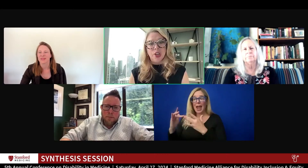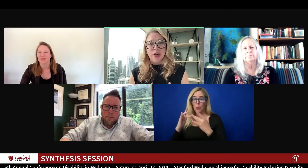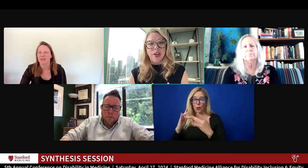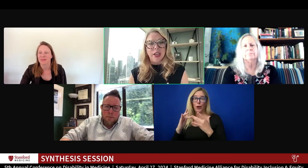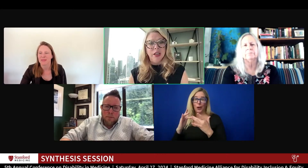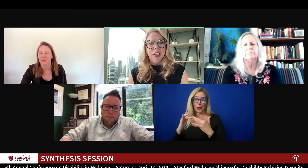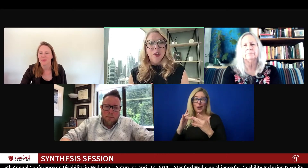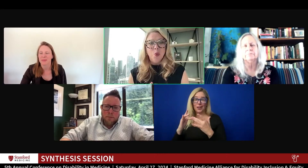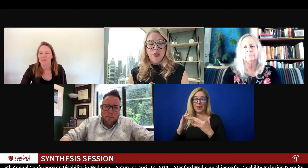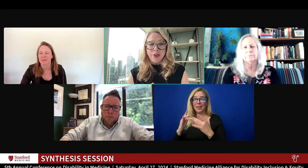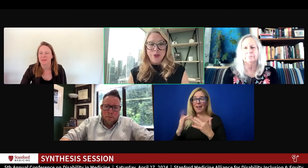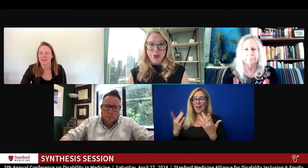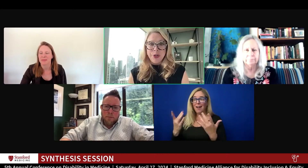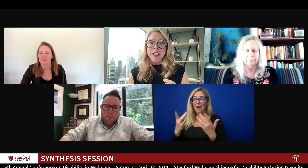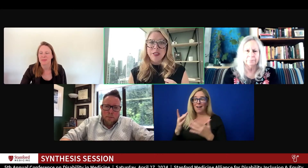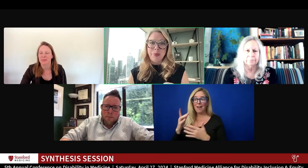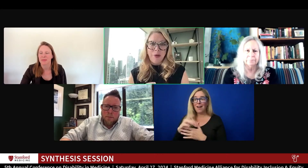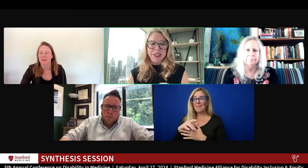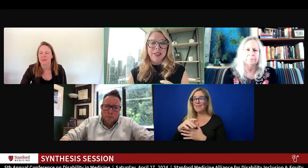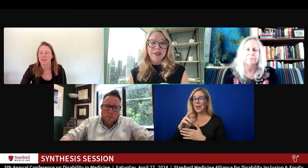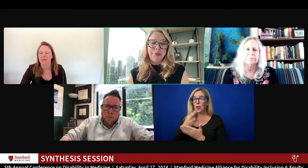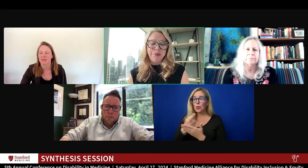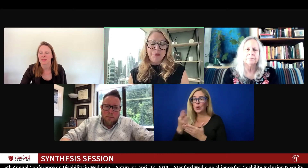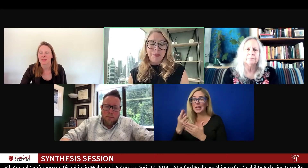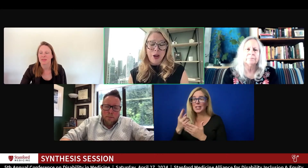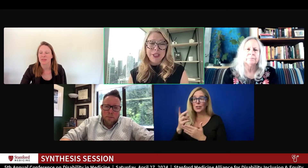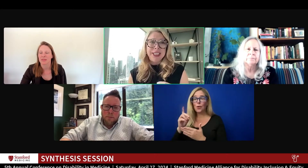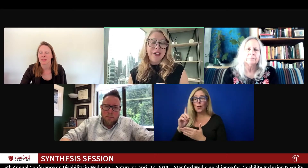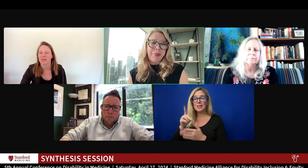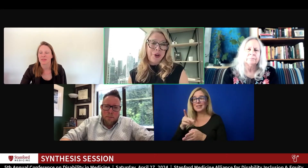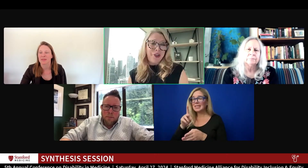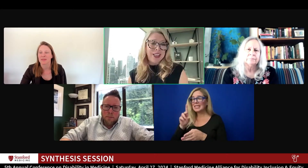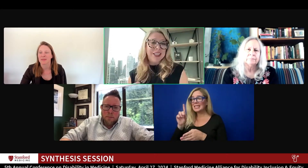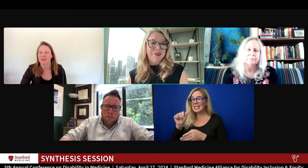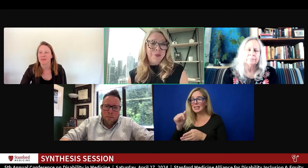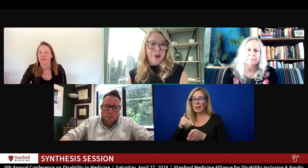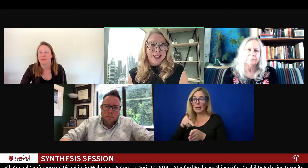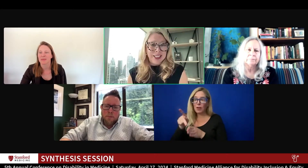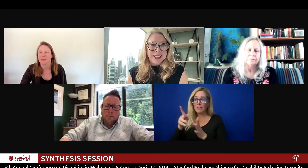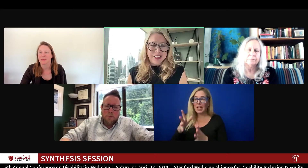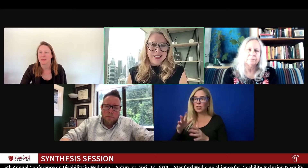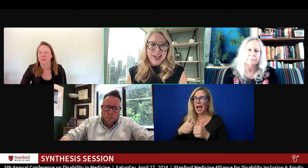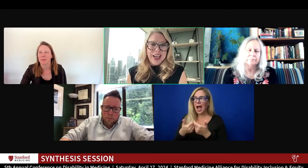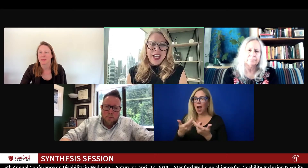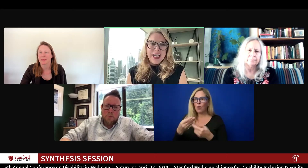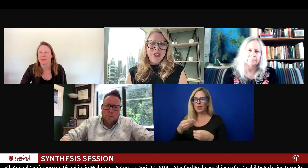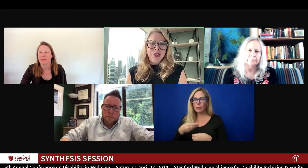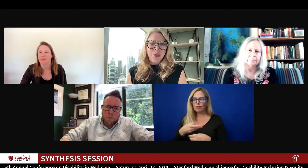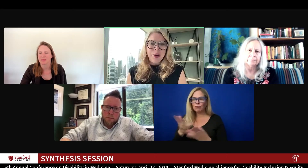sharing what they're doing in these promises and promising and progressive practices. And so,